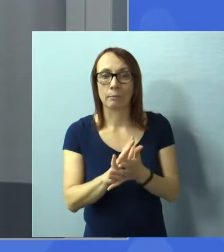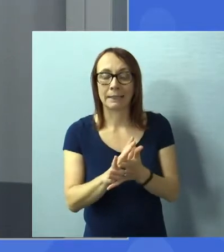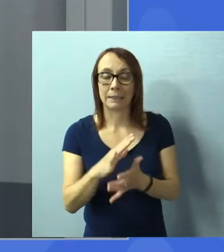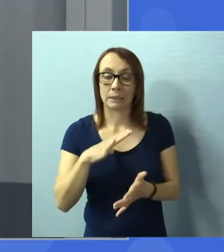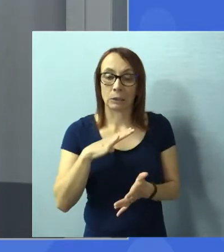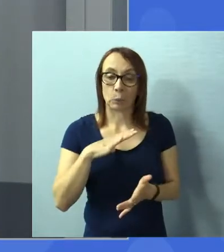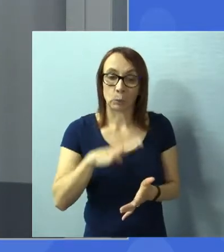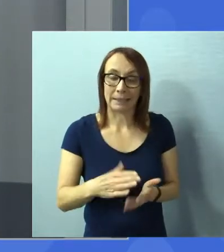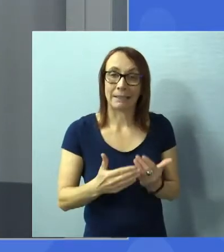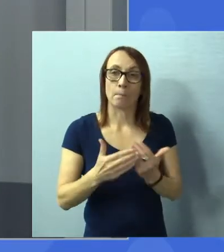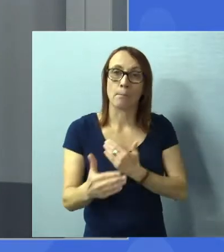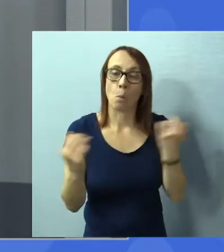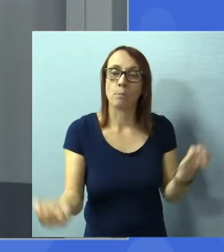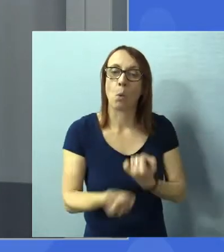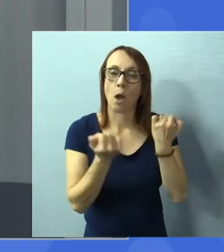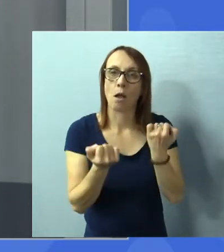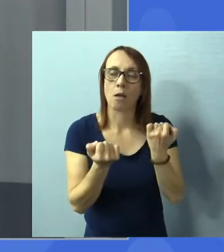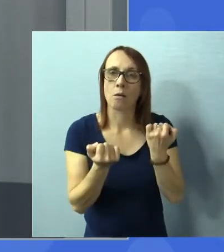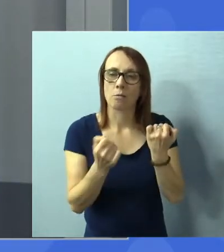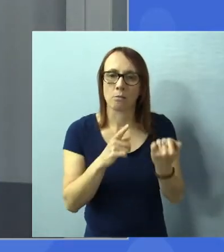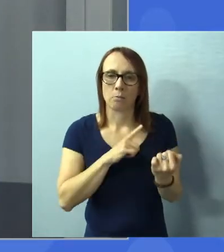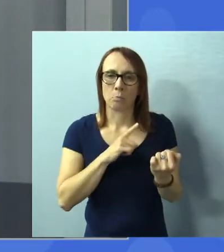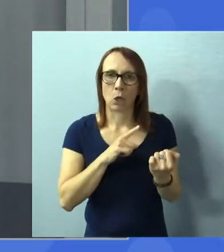constitutional future it's it's our call the challenges there we need powers over